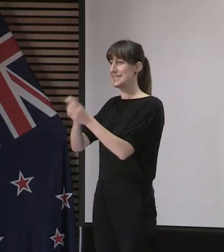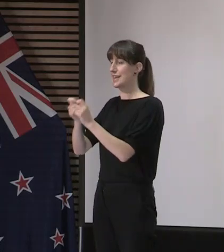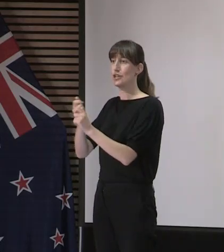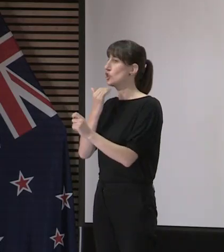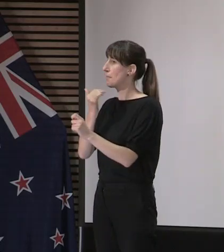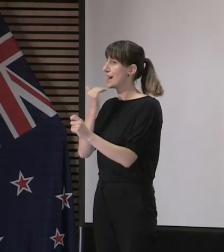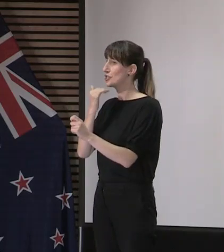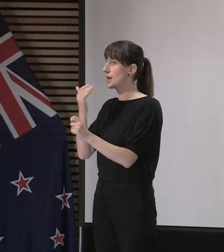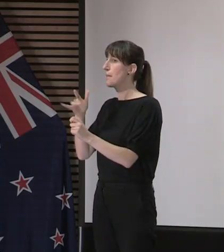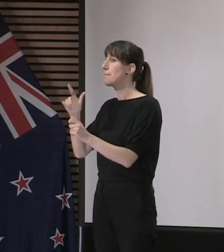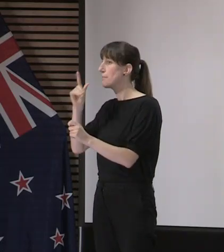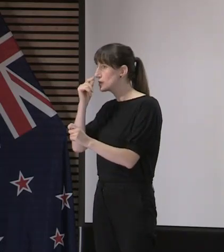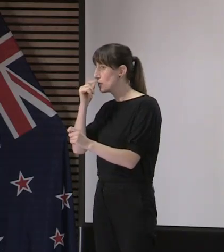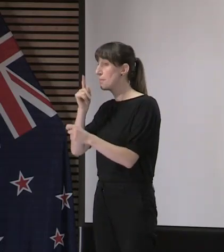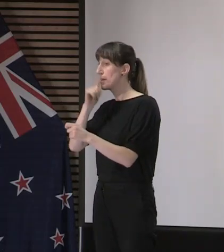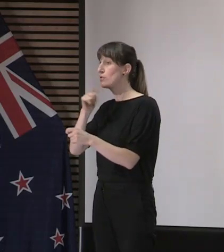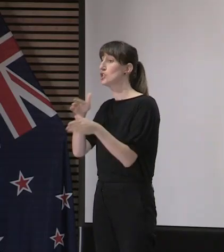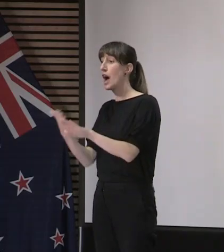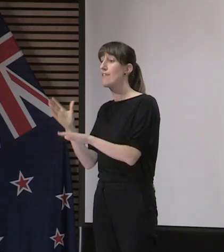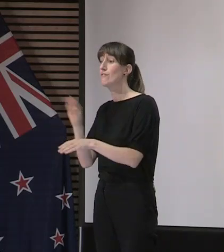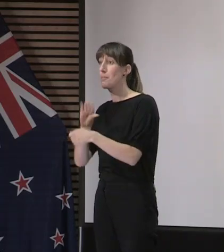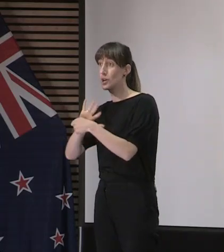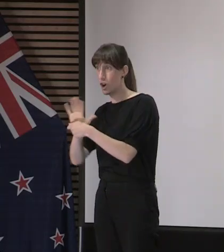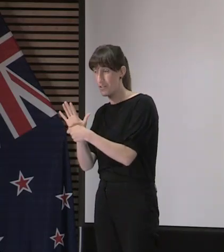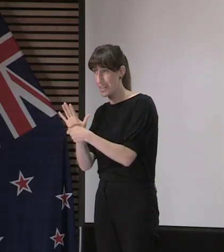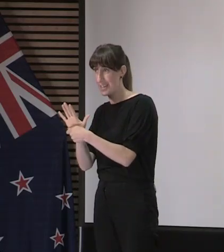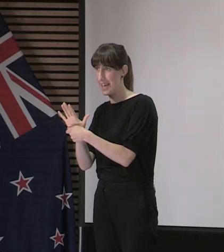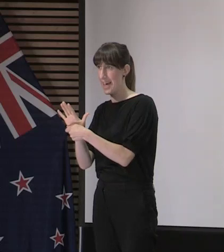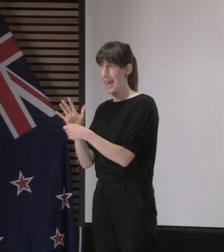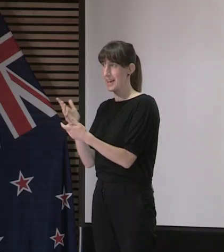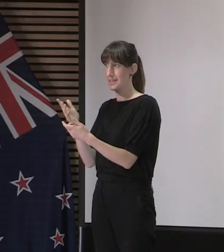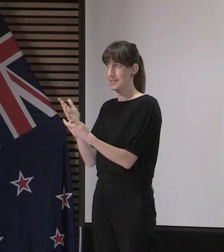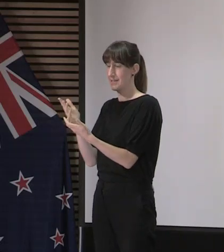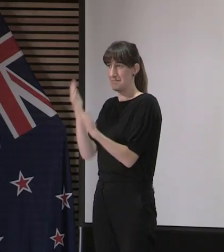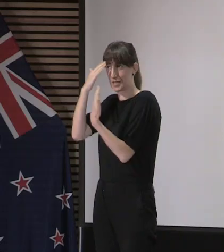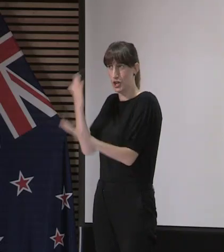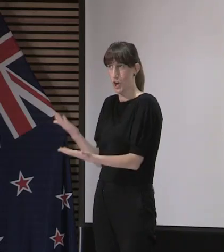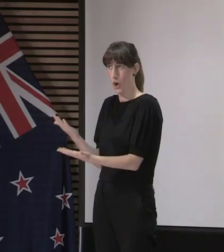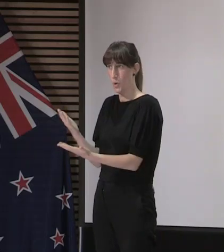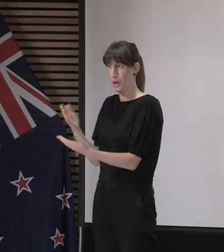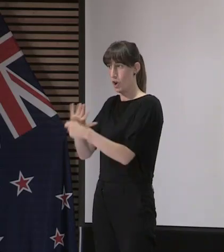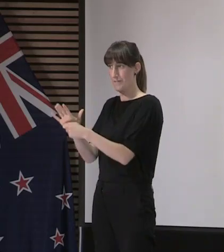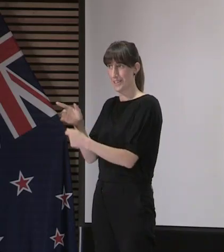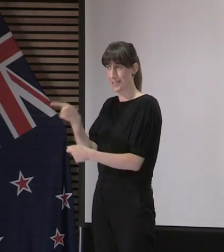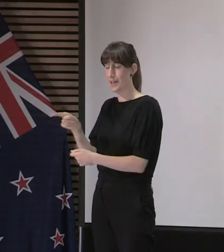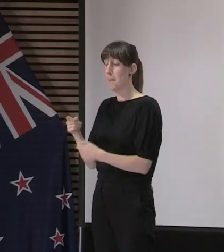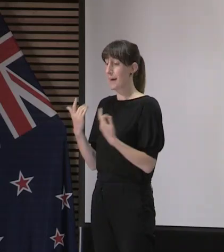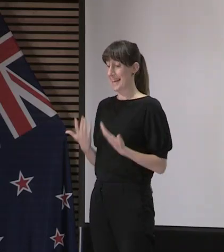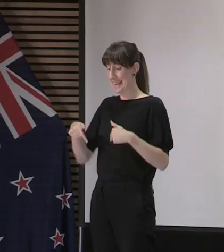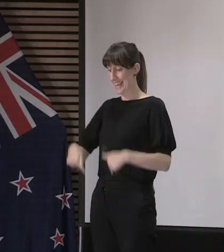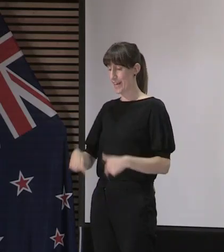there and there were many community-based deaths as a result of COVID-19. What